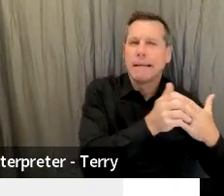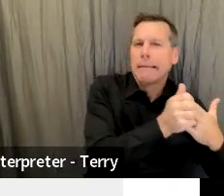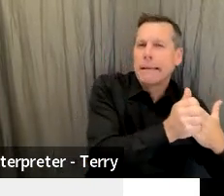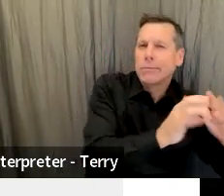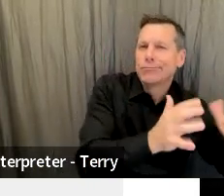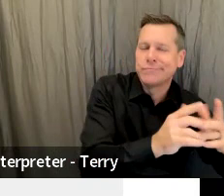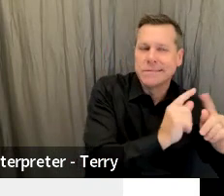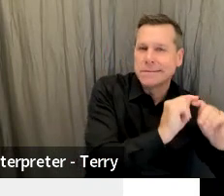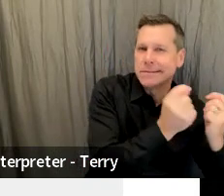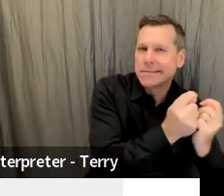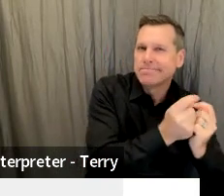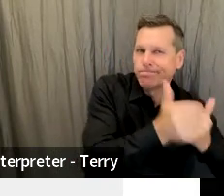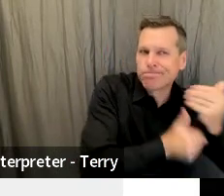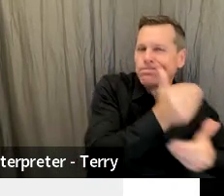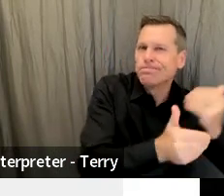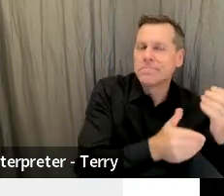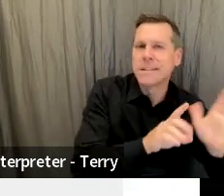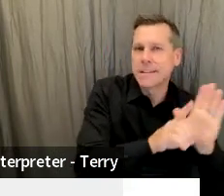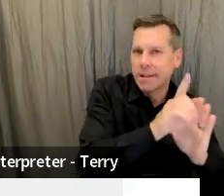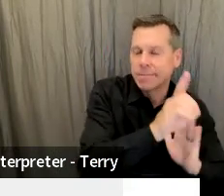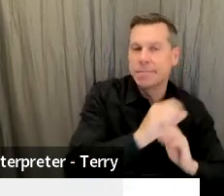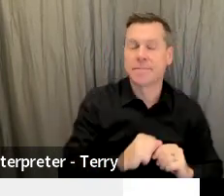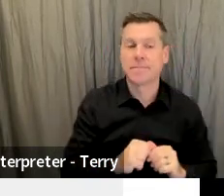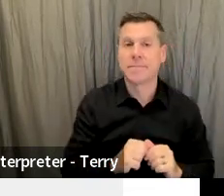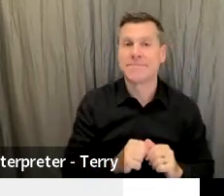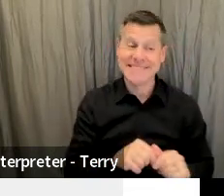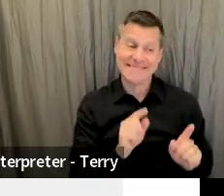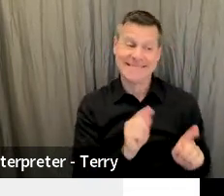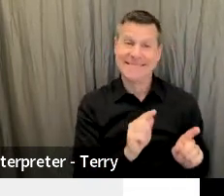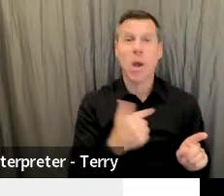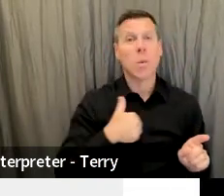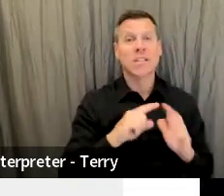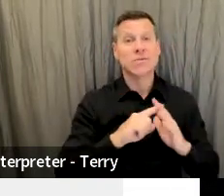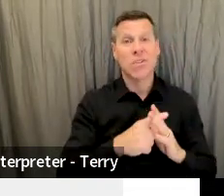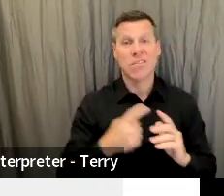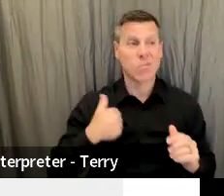So like I said, we started with our own stuff in there, and